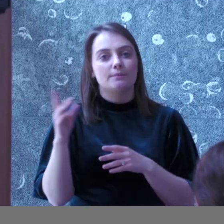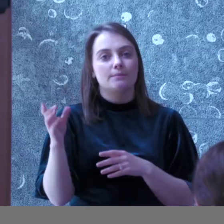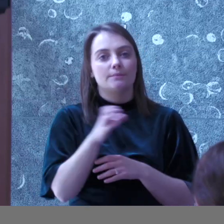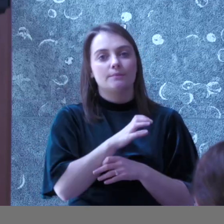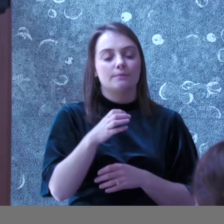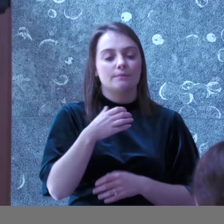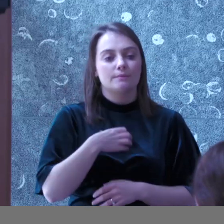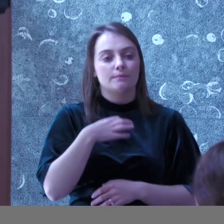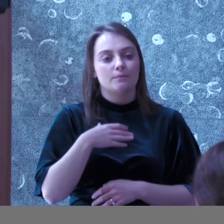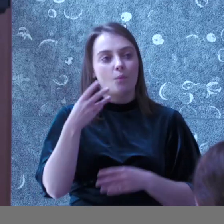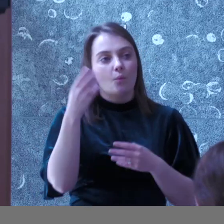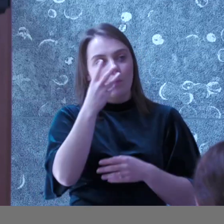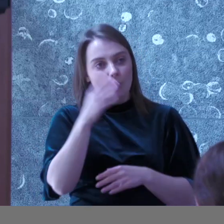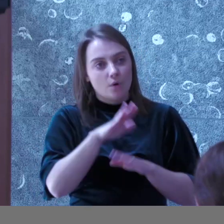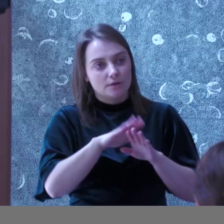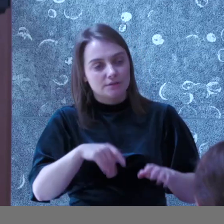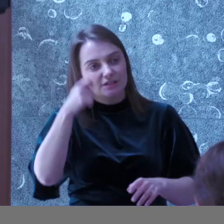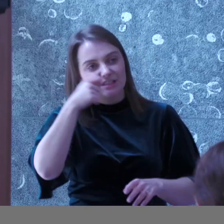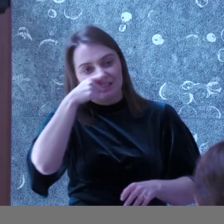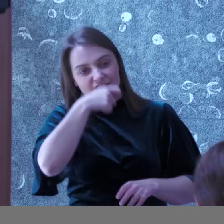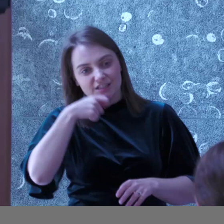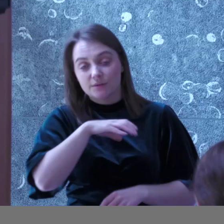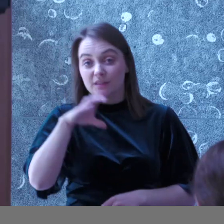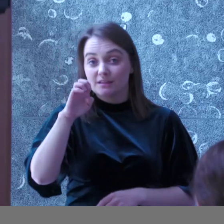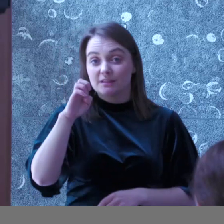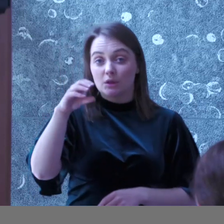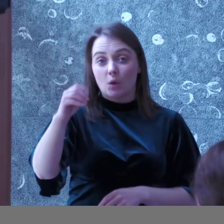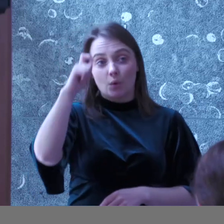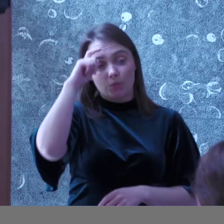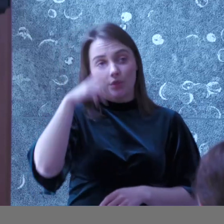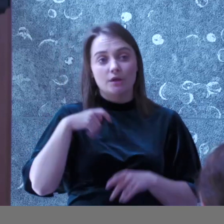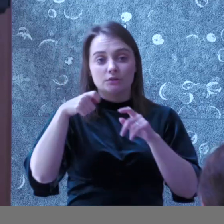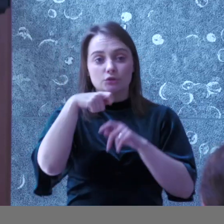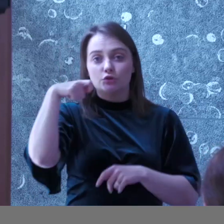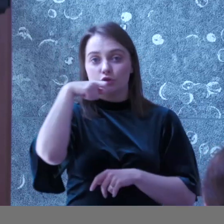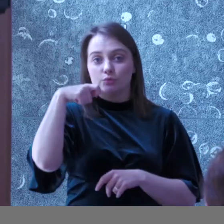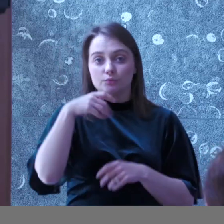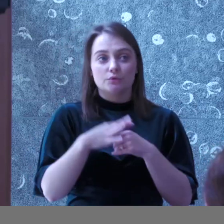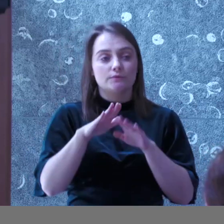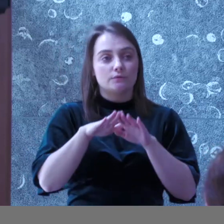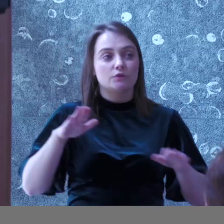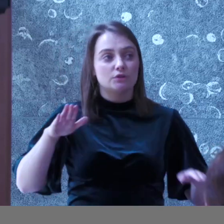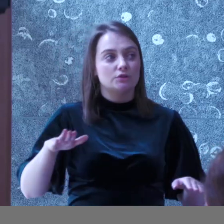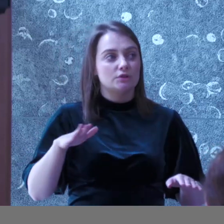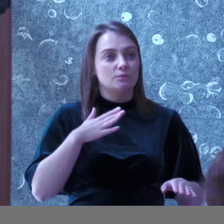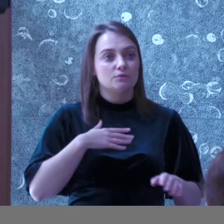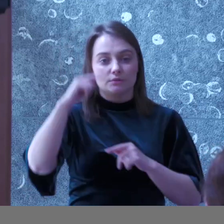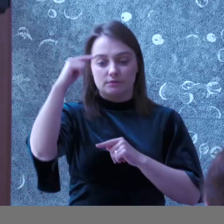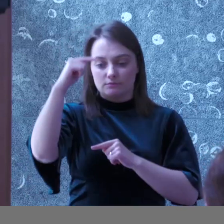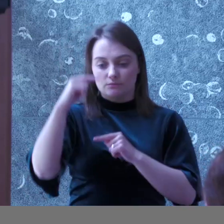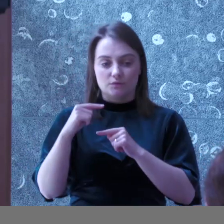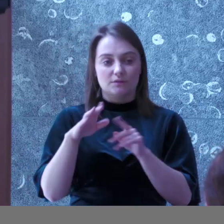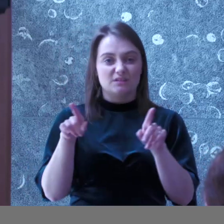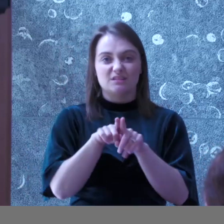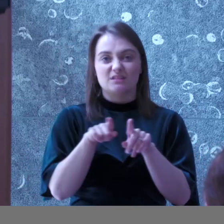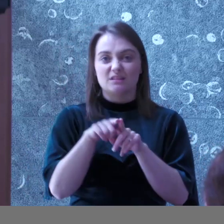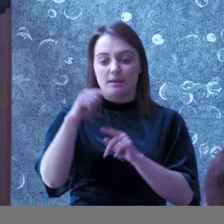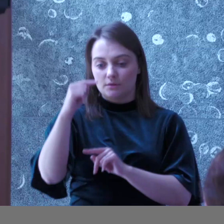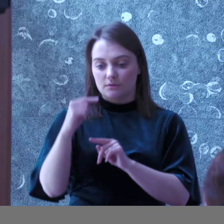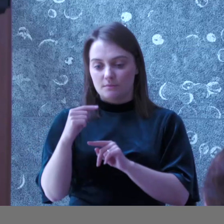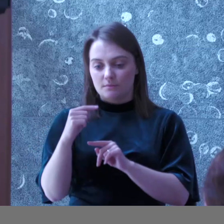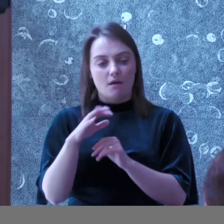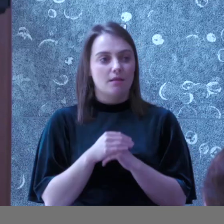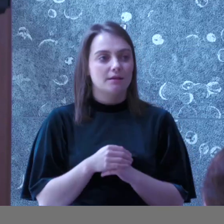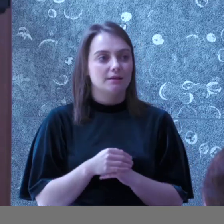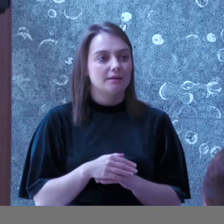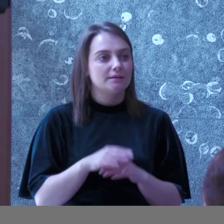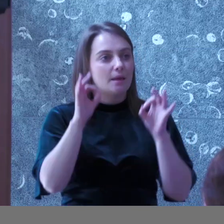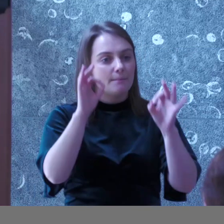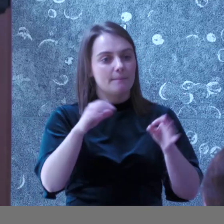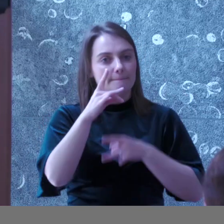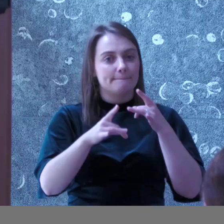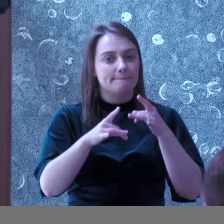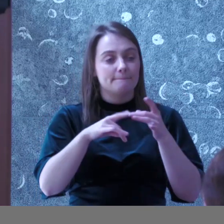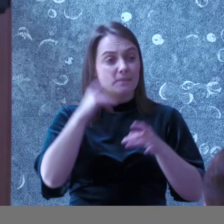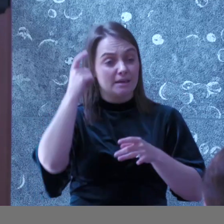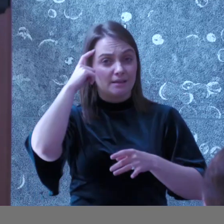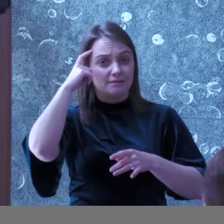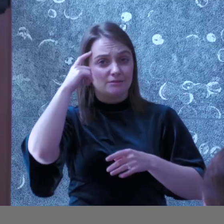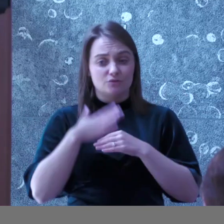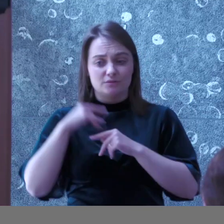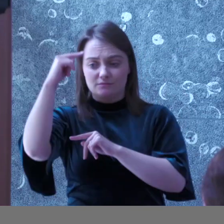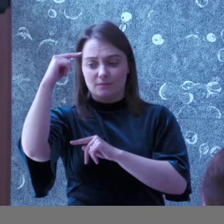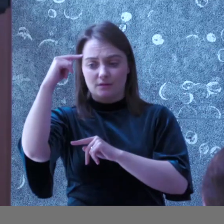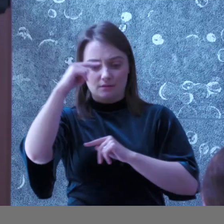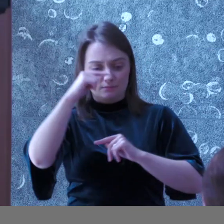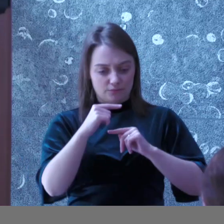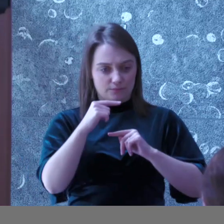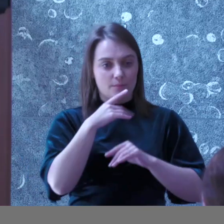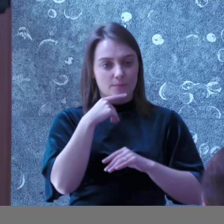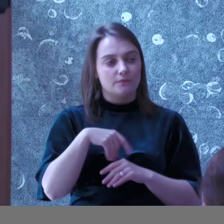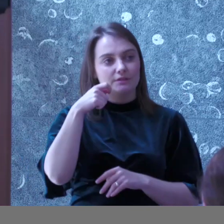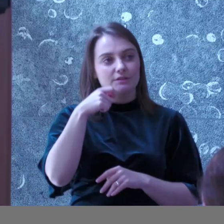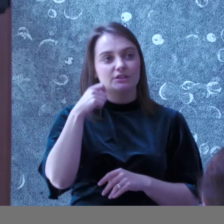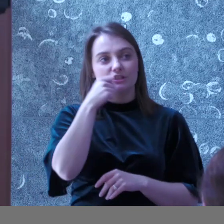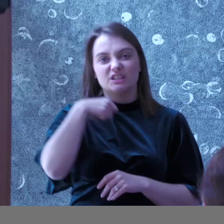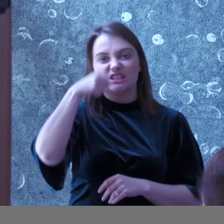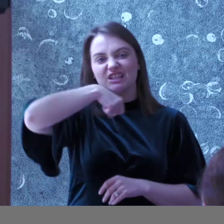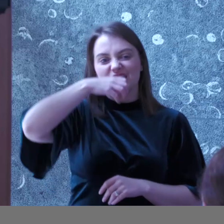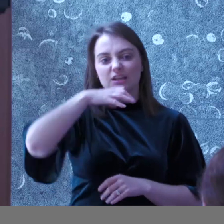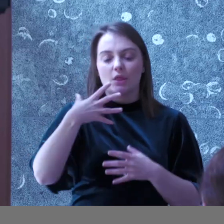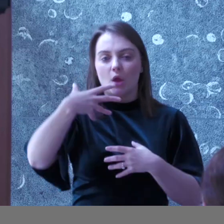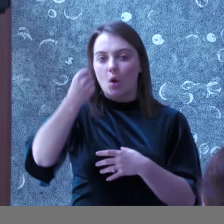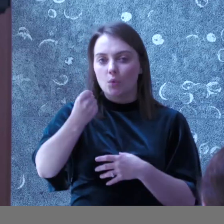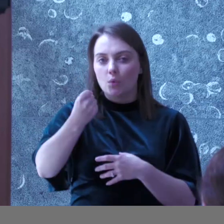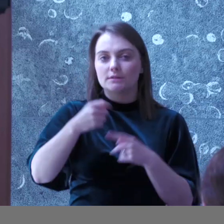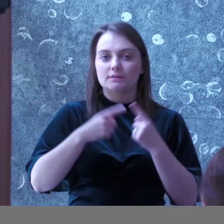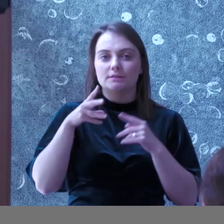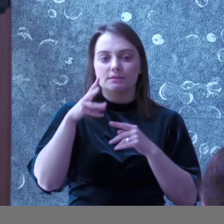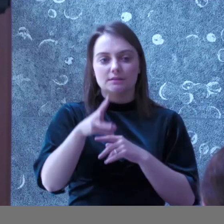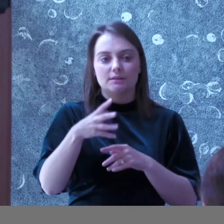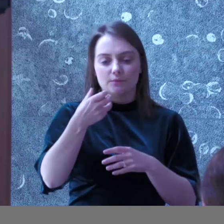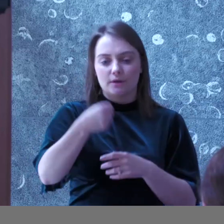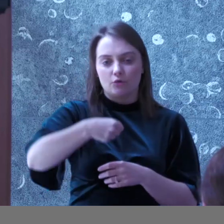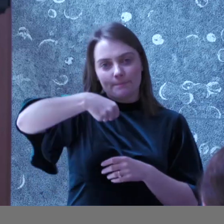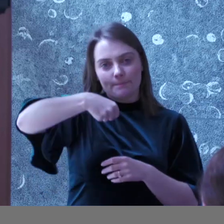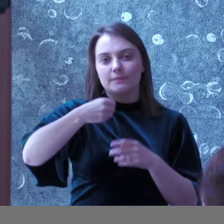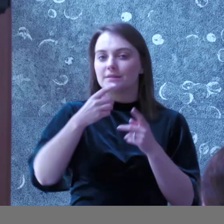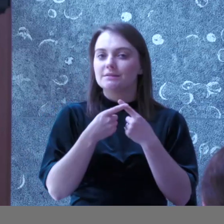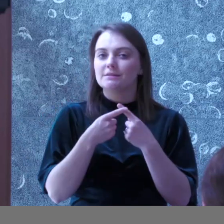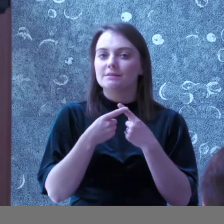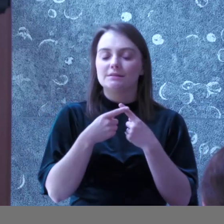brushing their teeth. If you watch a child they do it differently and they said this is how we might